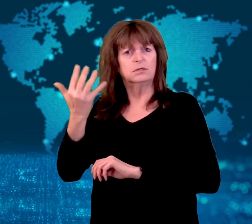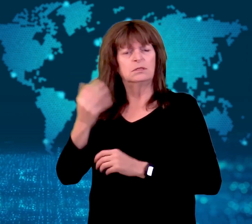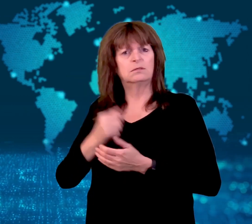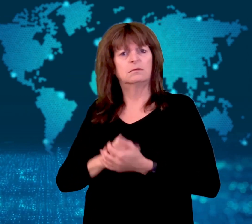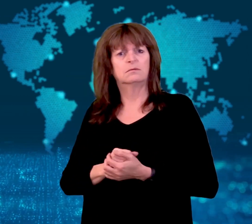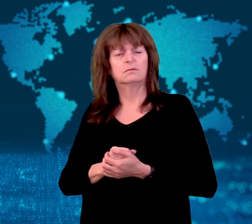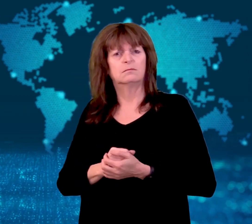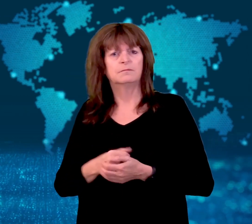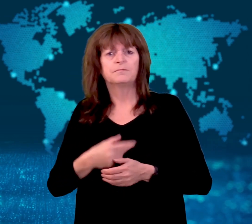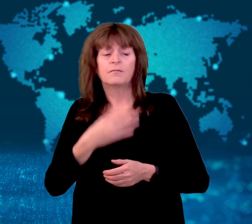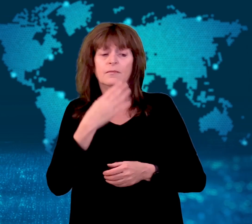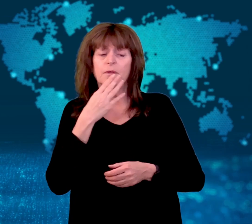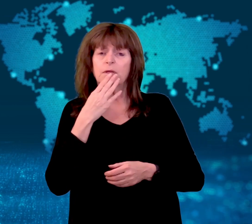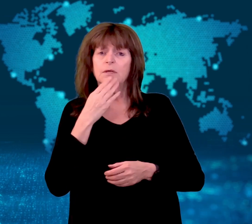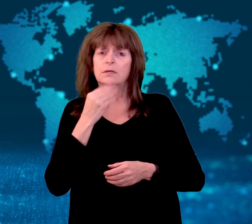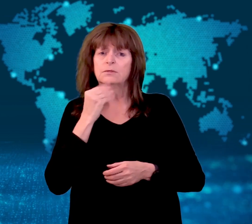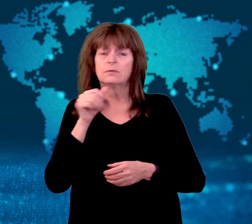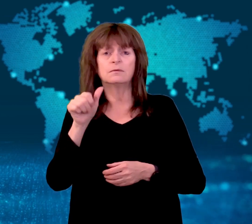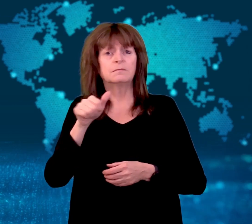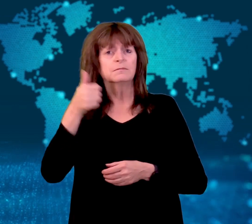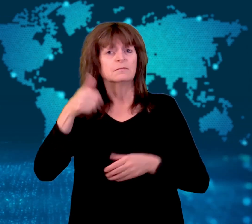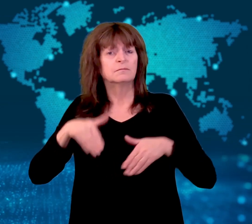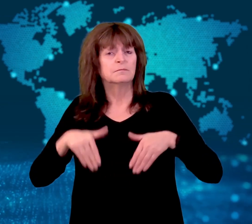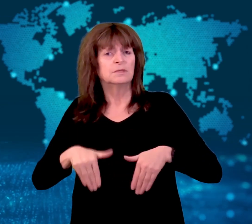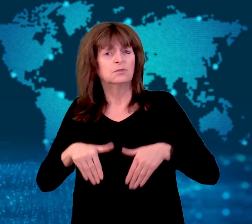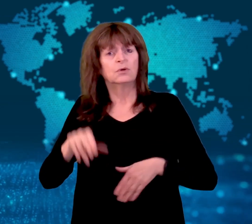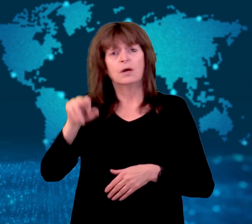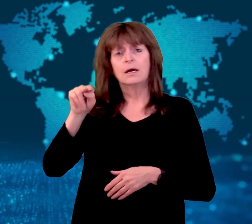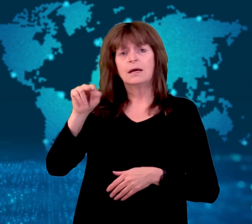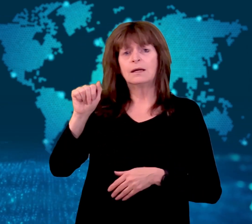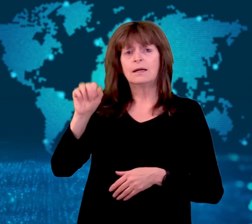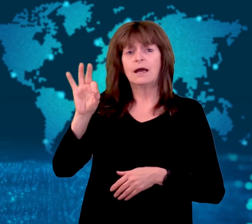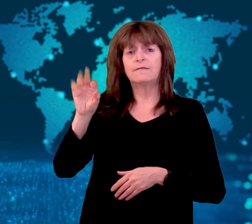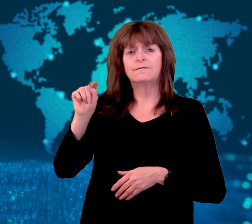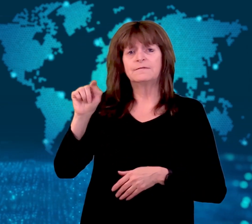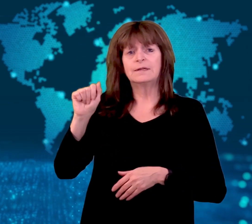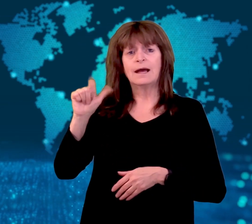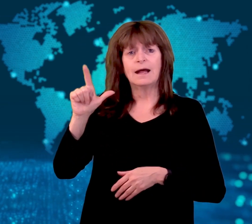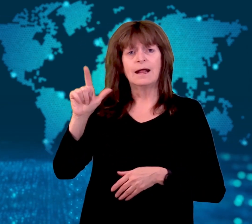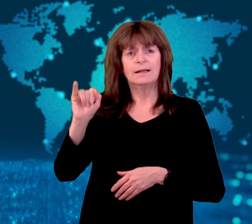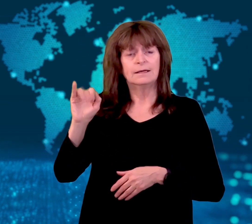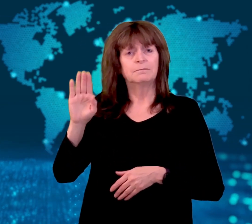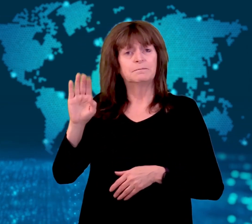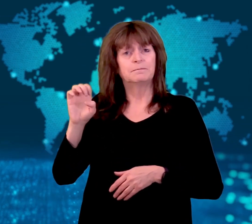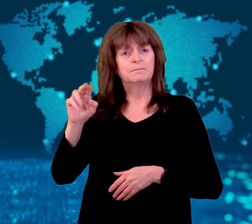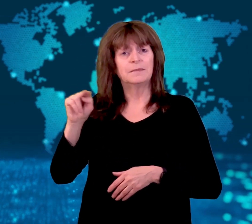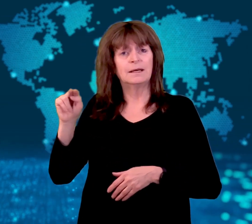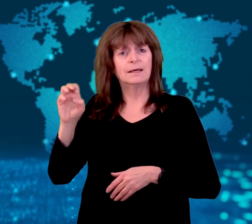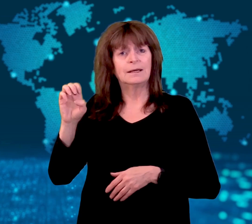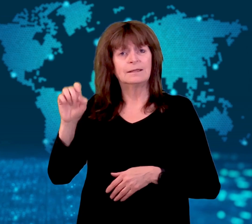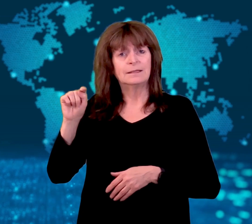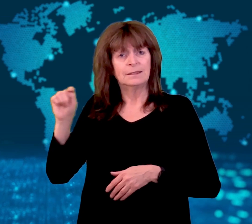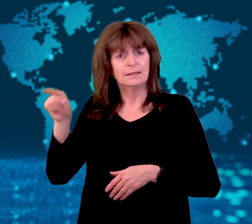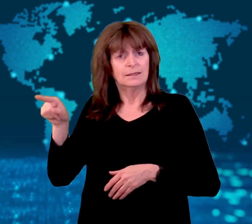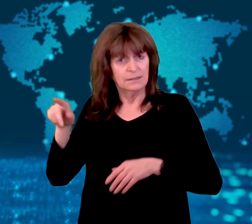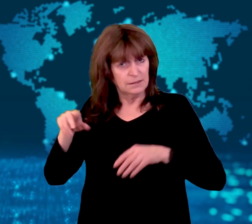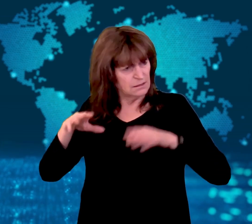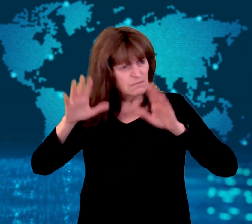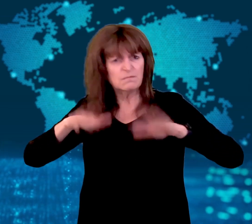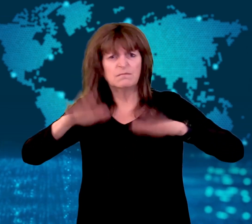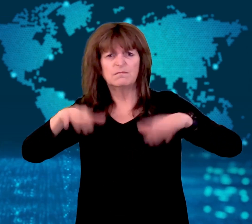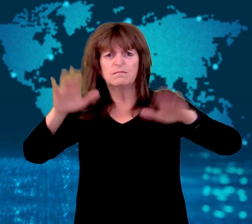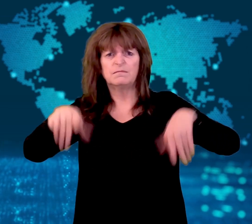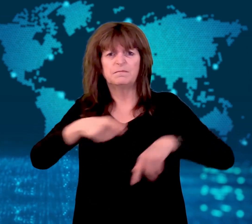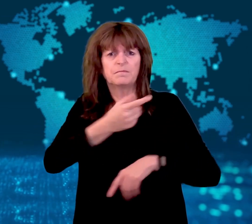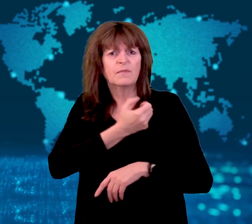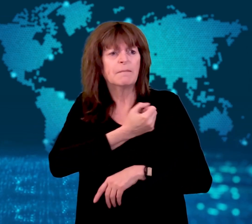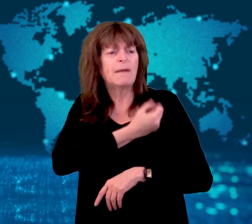and Israeli PM Naftali Bennett called on the Palestinian